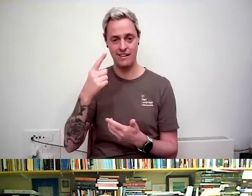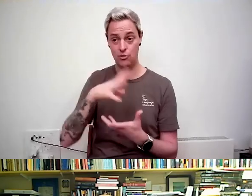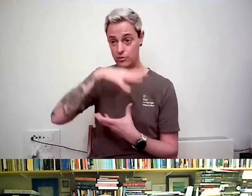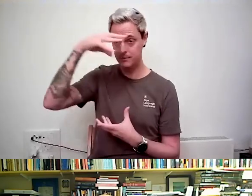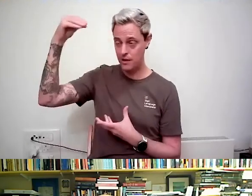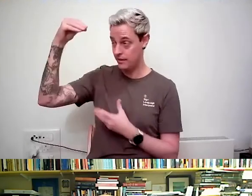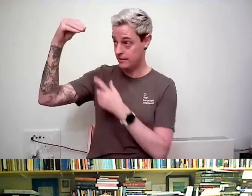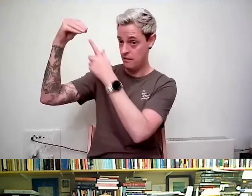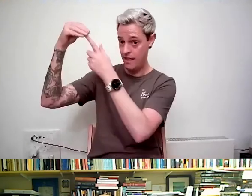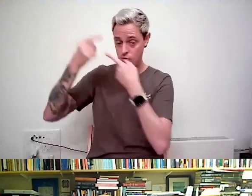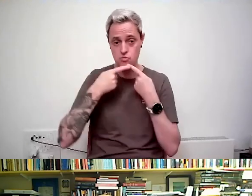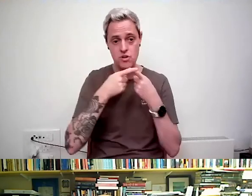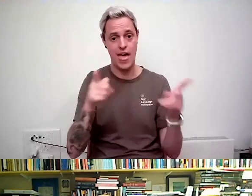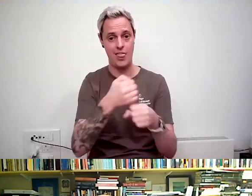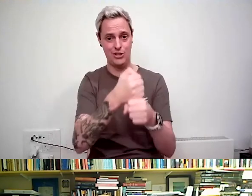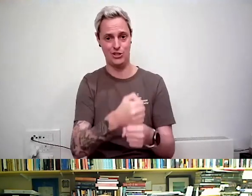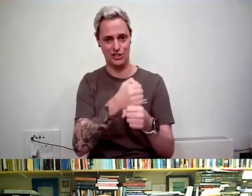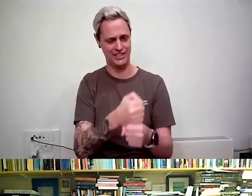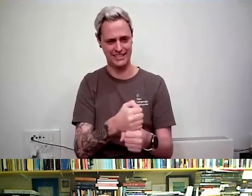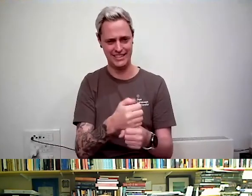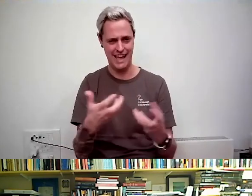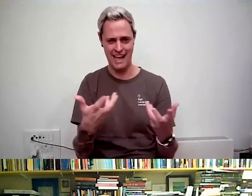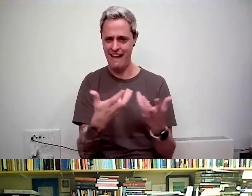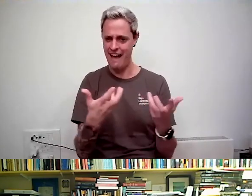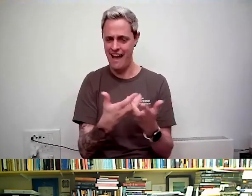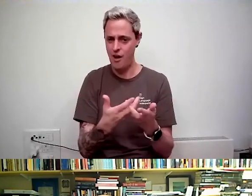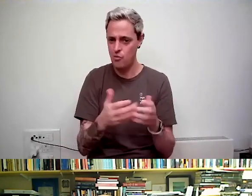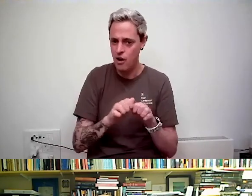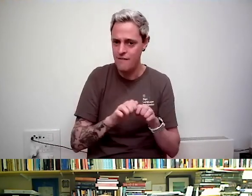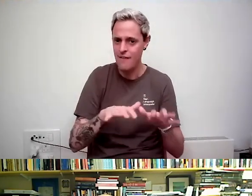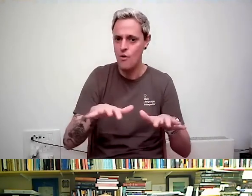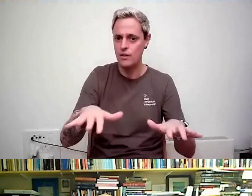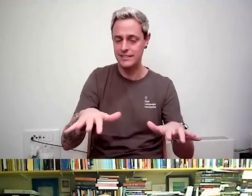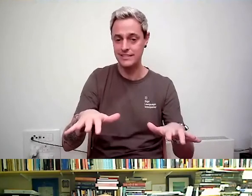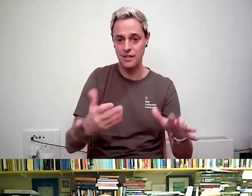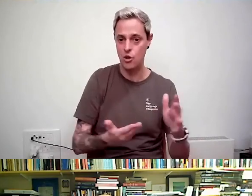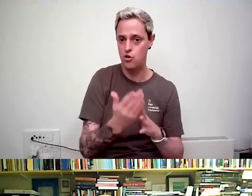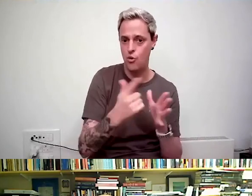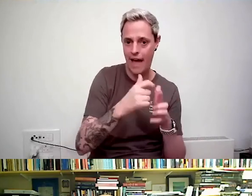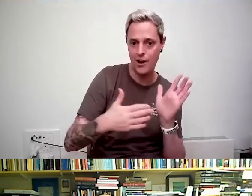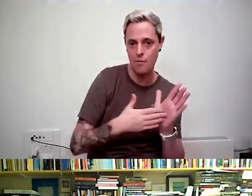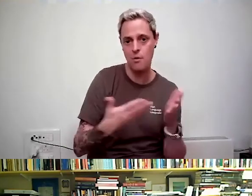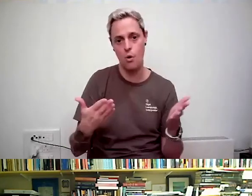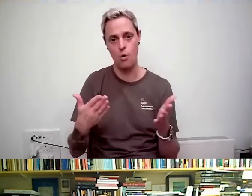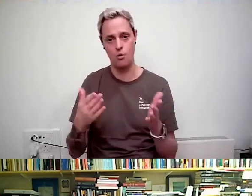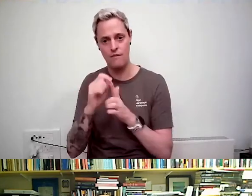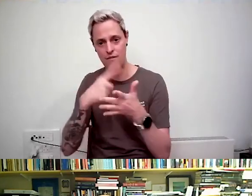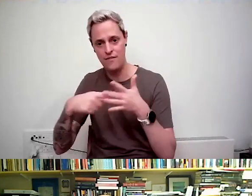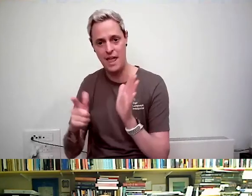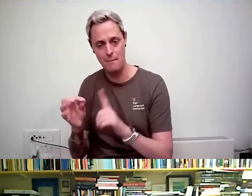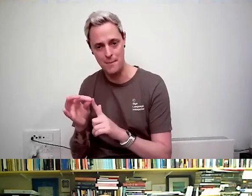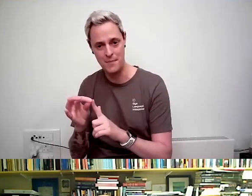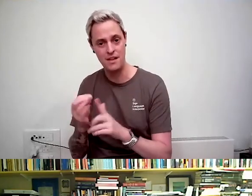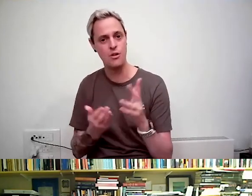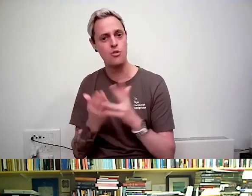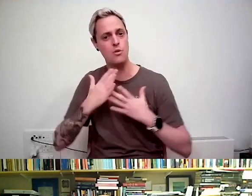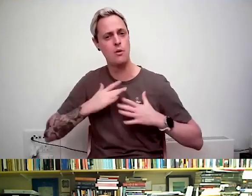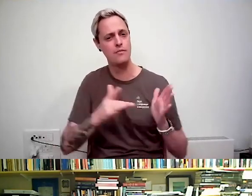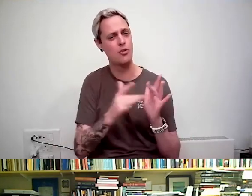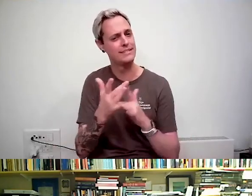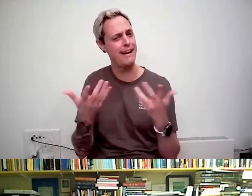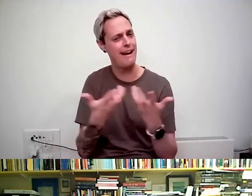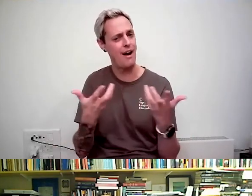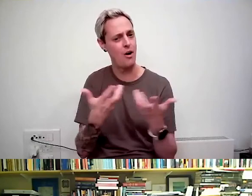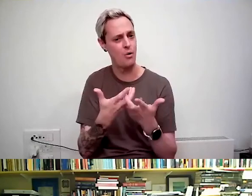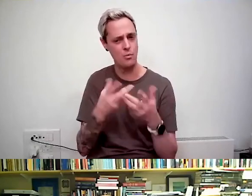are there ways in which we can better disseminate voices like Adam's and Philip's within the body of Christ?